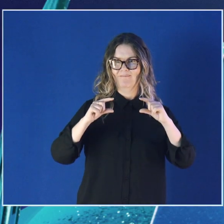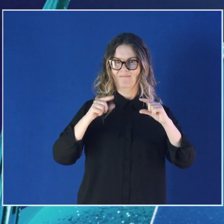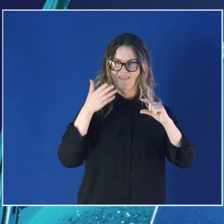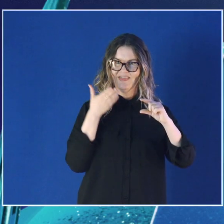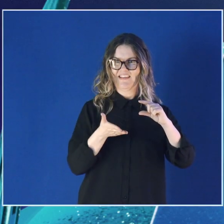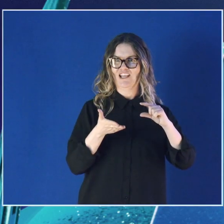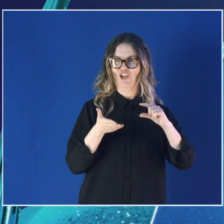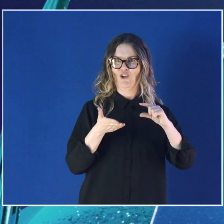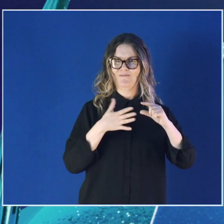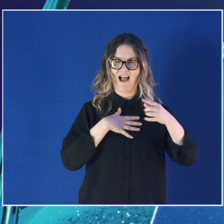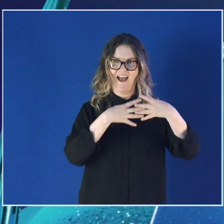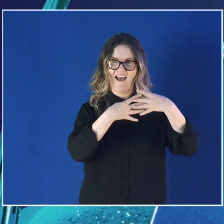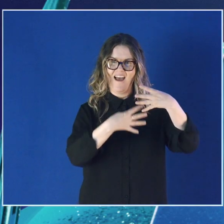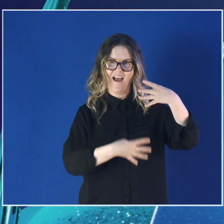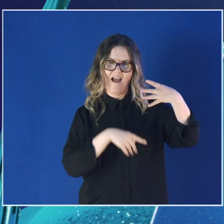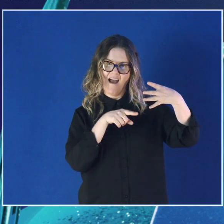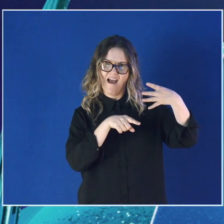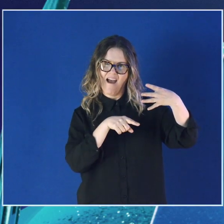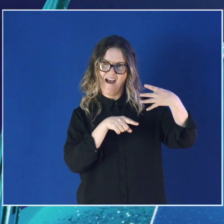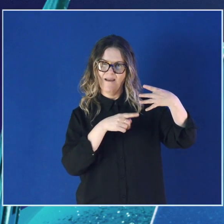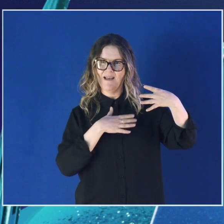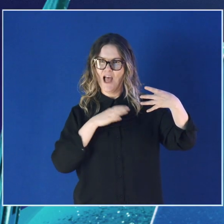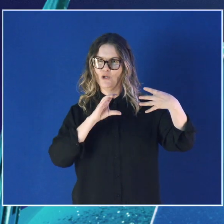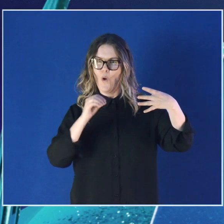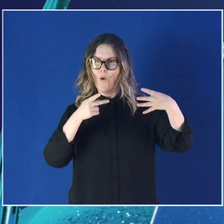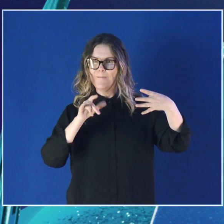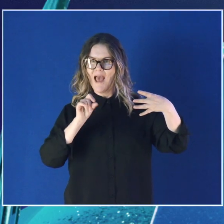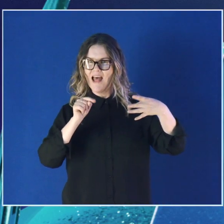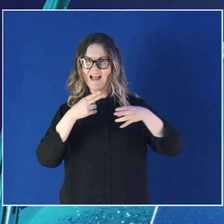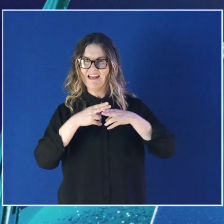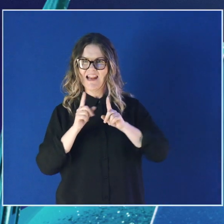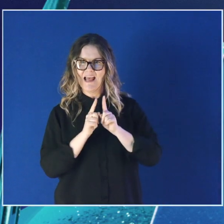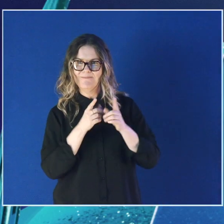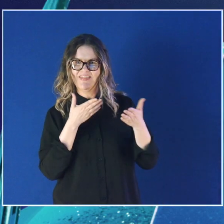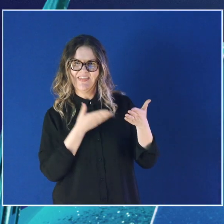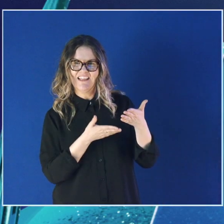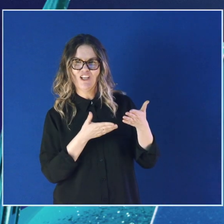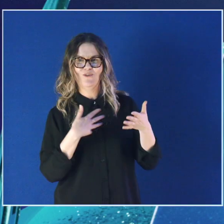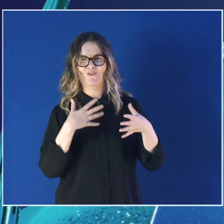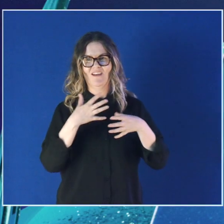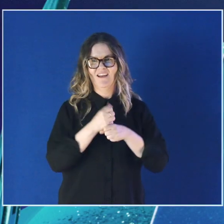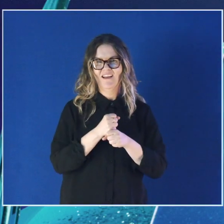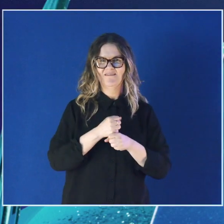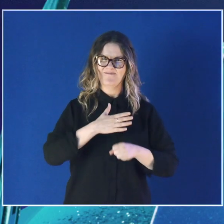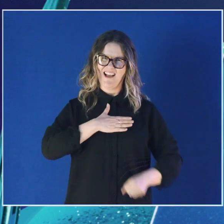all of those downstream artifacts. Very exciting. Exactly.